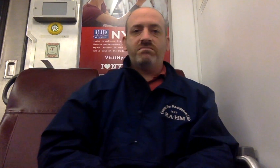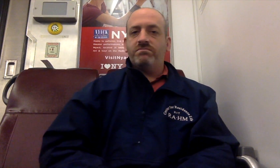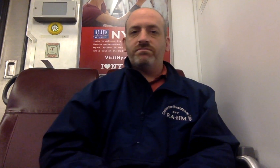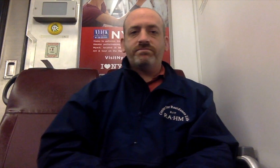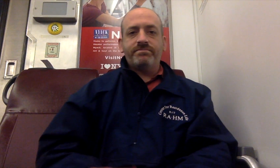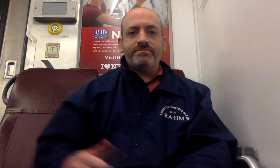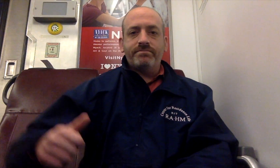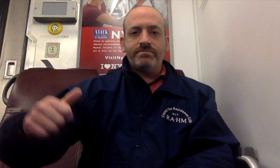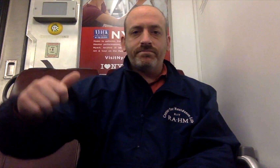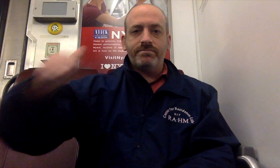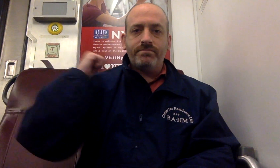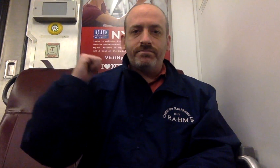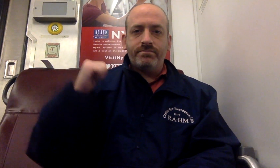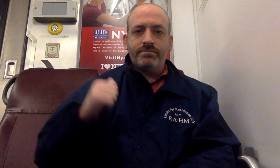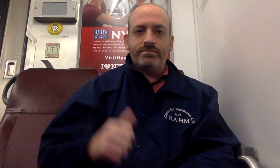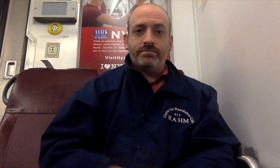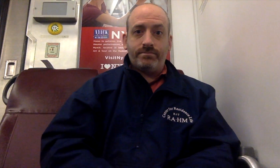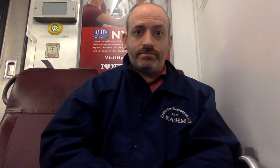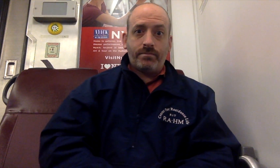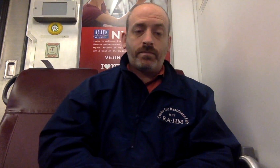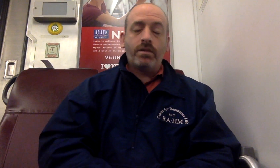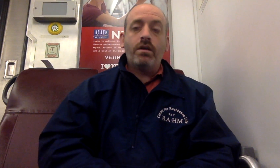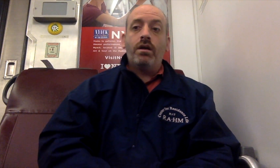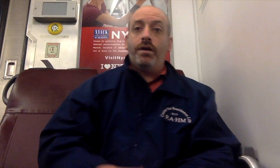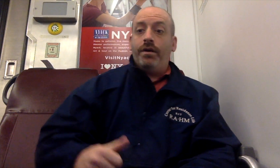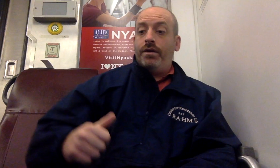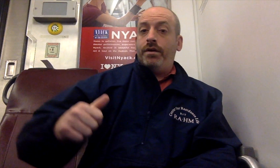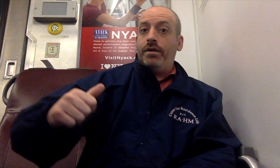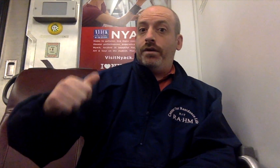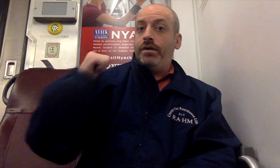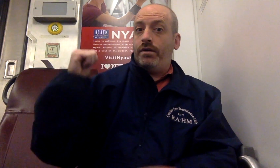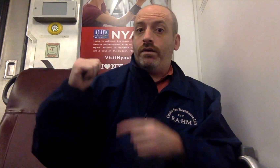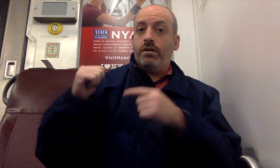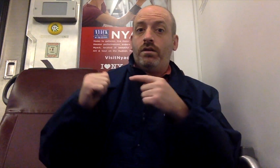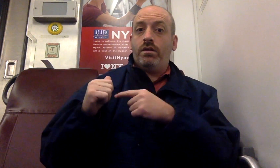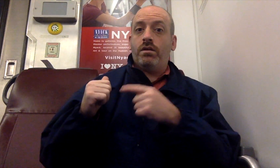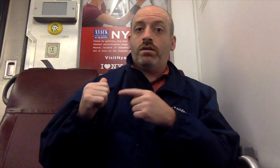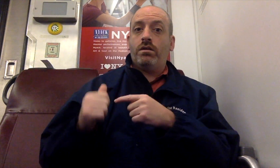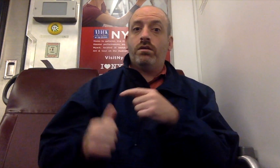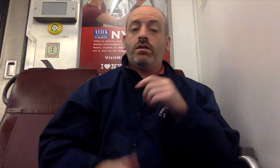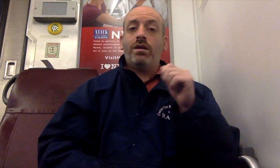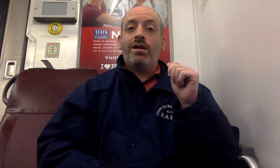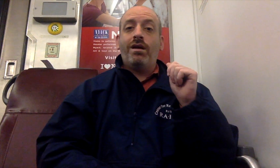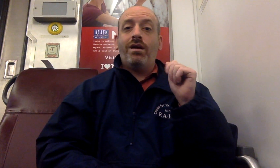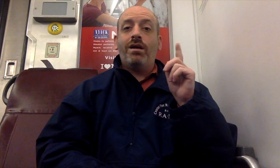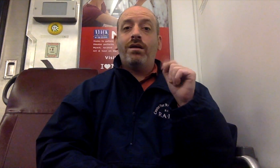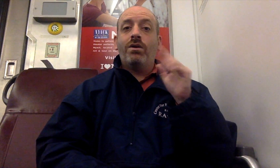You decided not to use this accommodation. By refusing the accommodation, the ADA will recognize